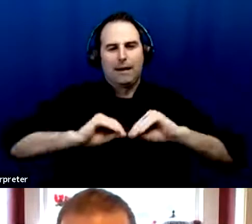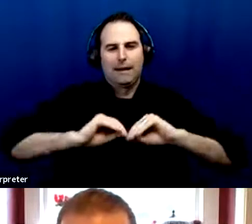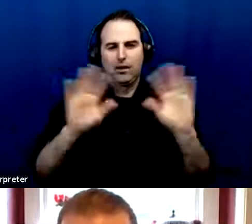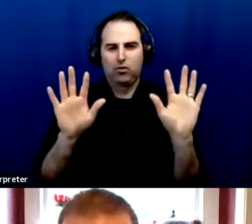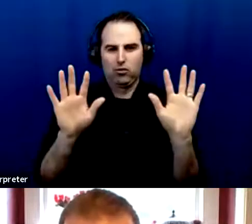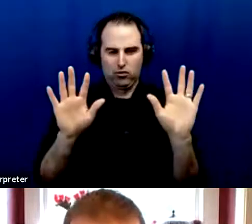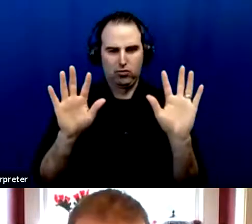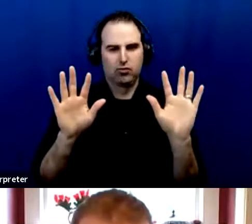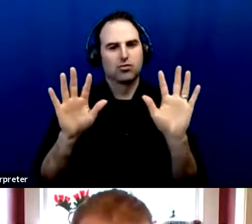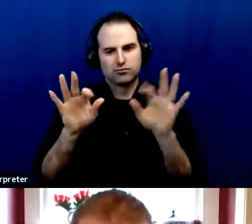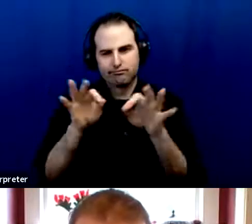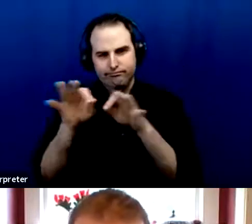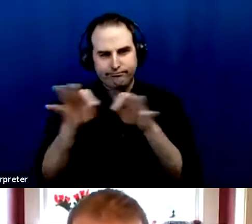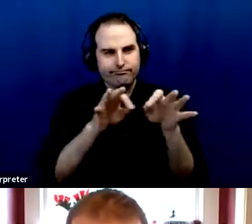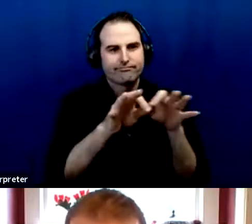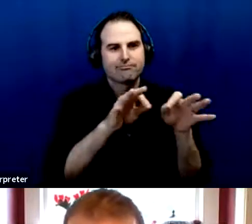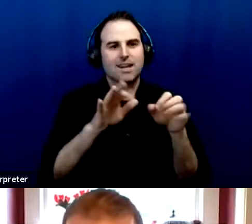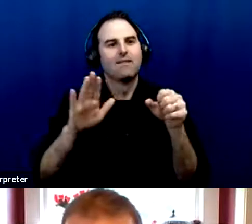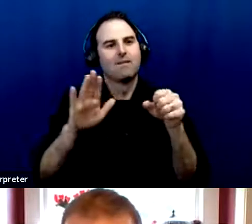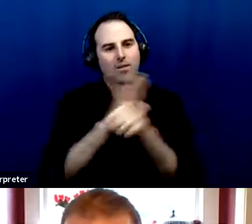rights in the curriculum. Software?